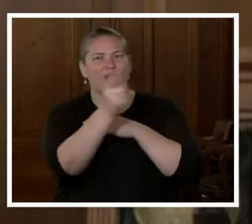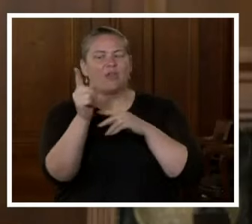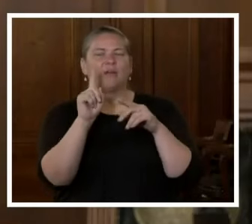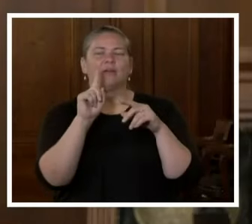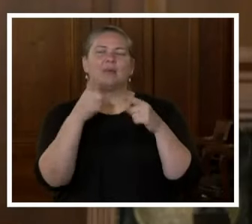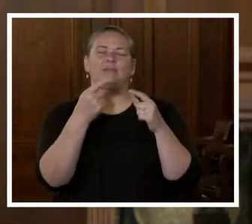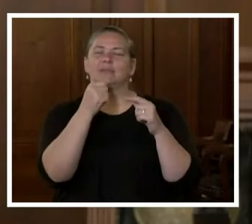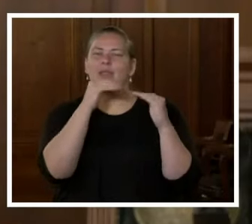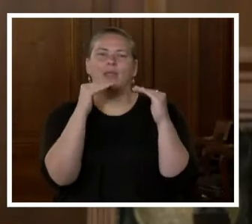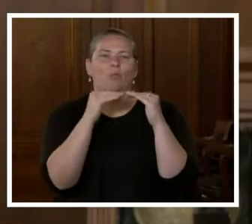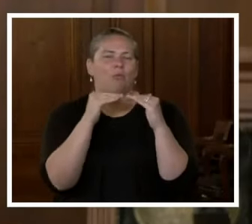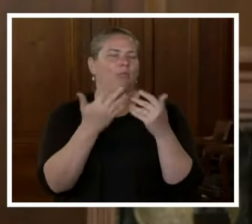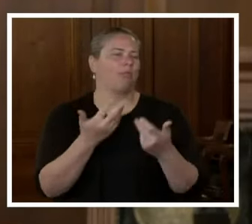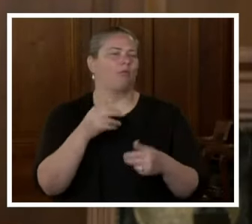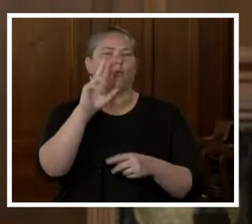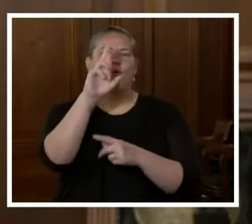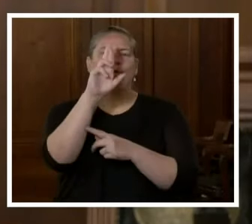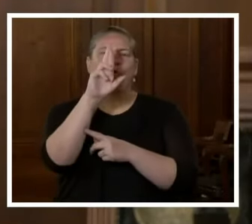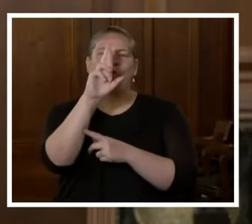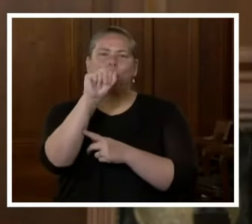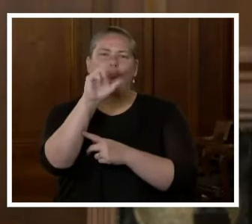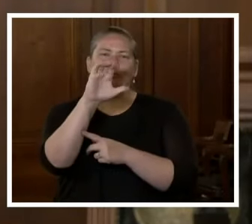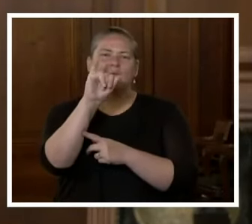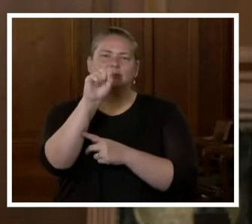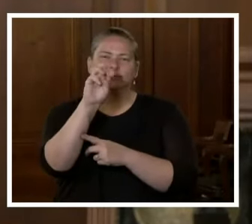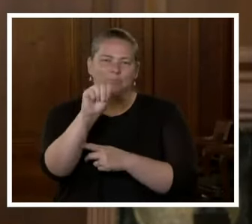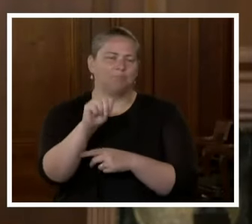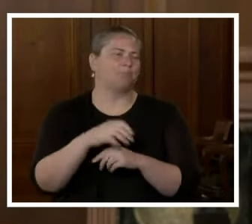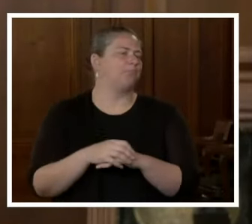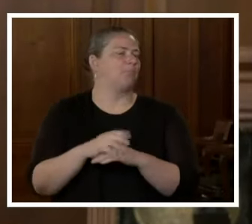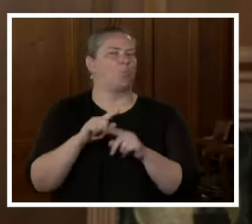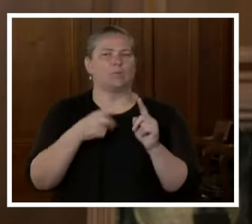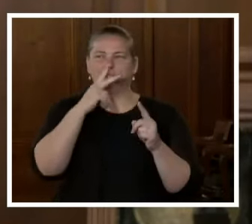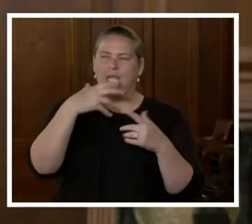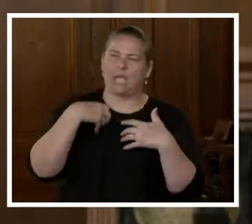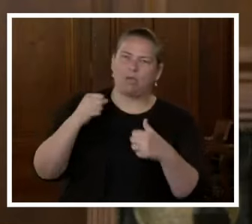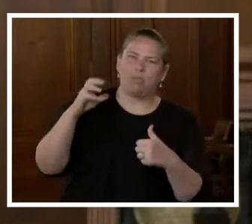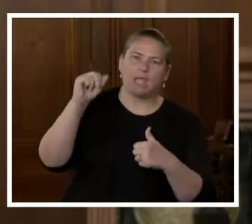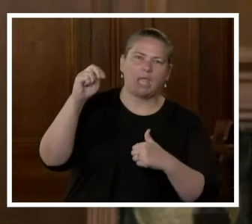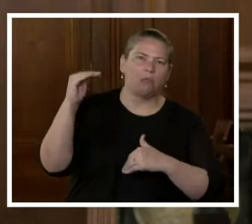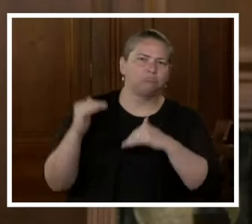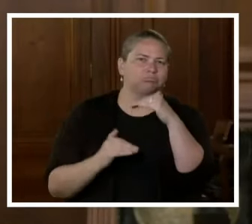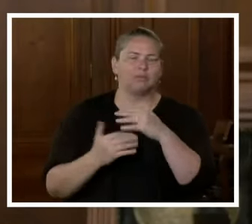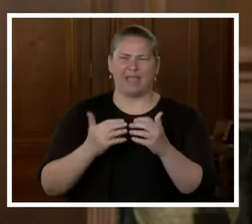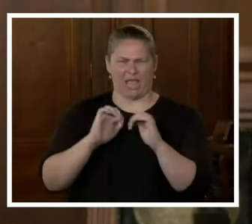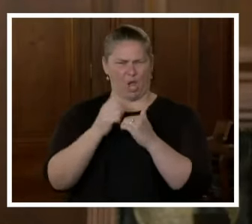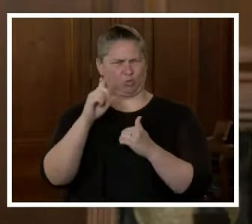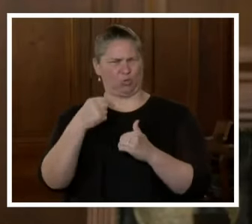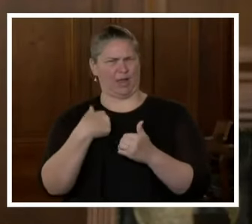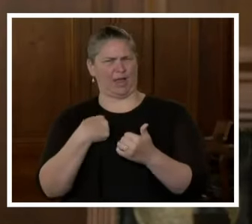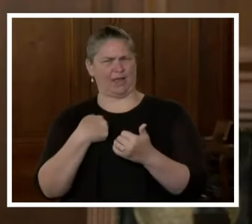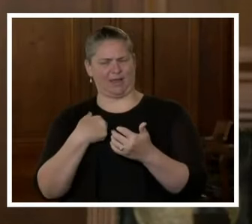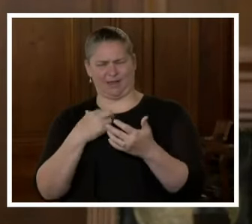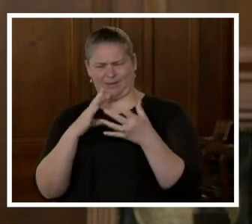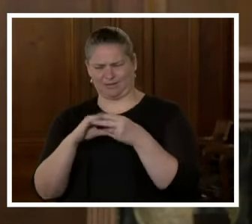AREA OF OUR SOCIETY. AND WHEN I WHAT I TELL MY KIDS IS PEOPLE ARE DEMANDING THAT WE